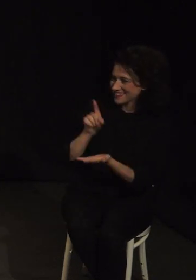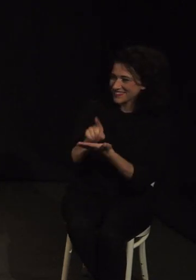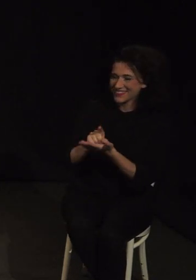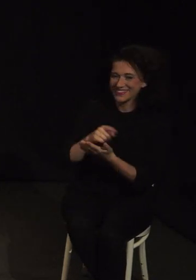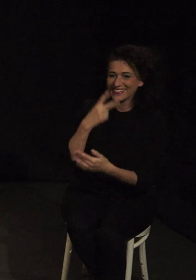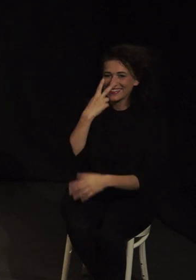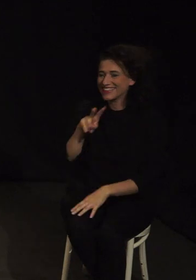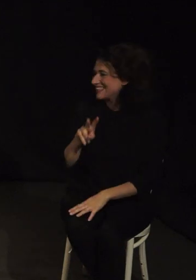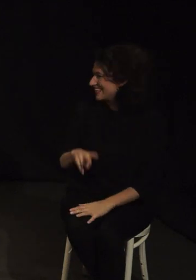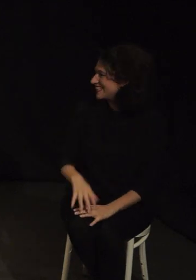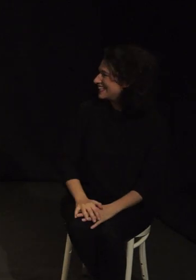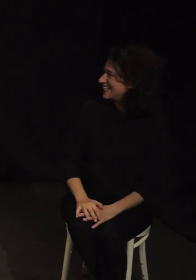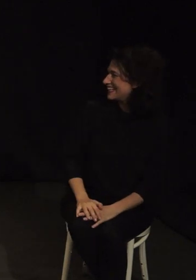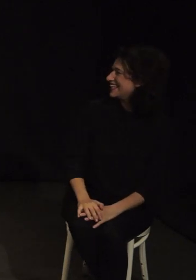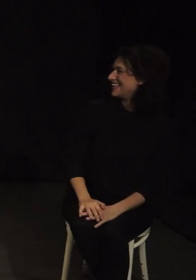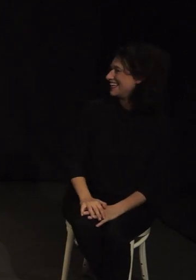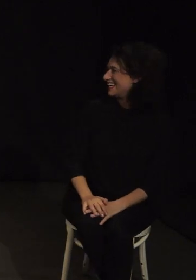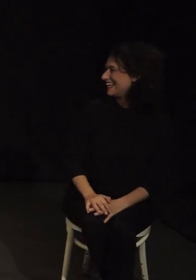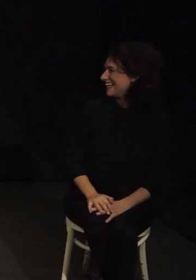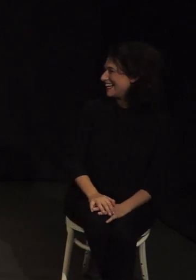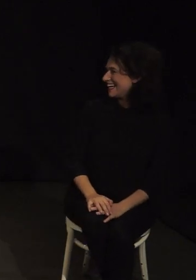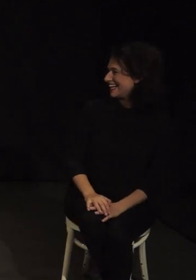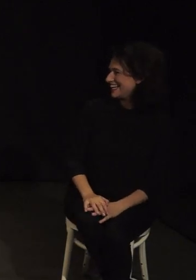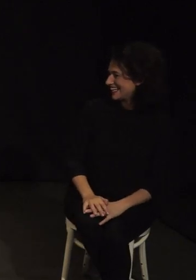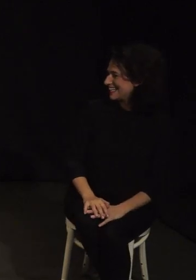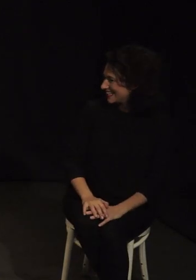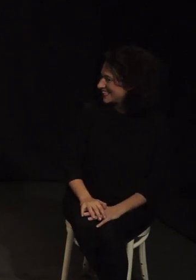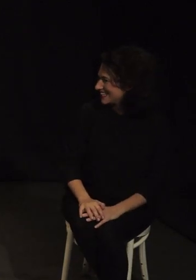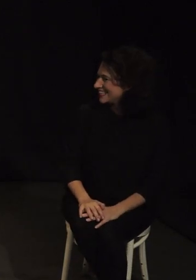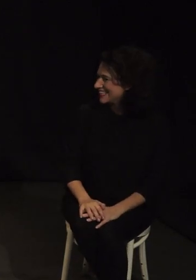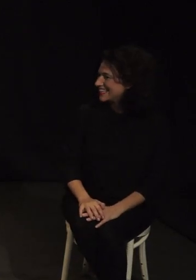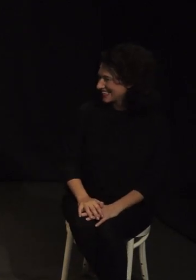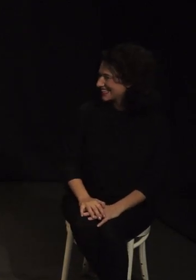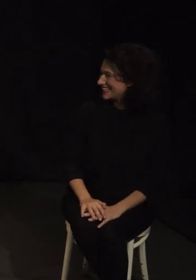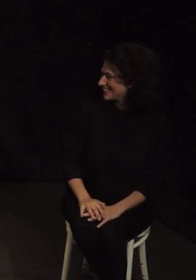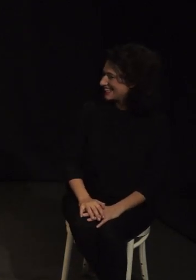Stockings' gleaming white? - Exactly. Sorry for interrupting.